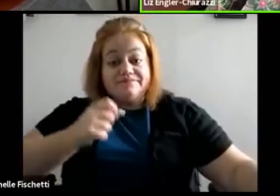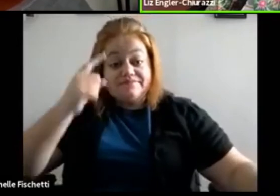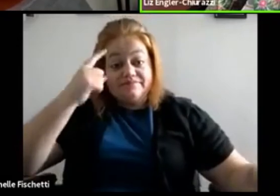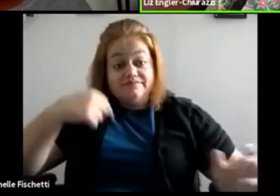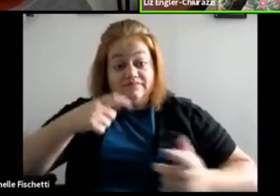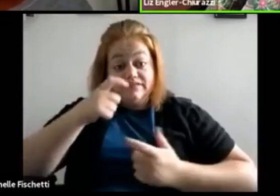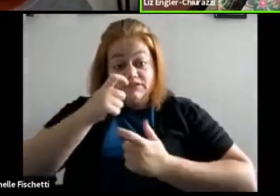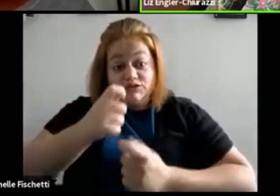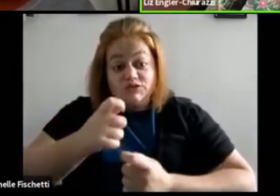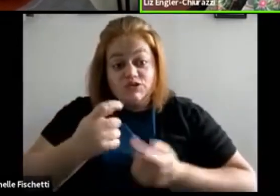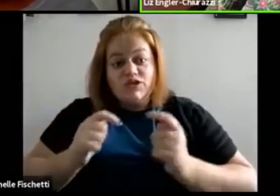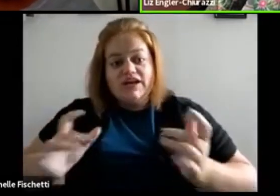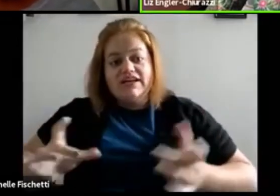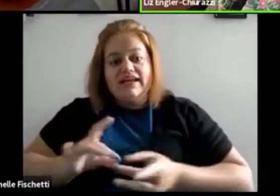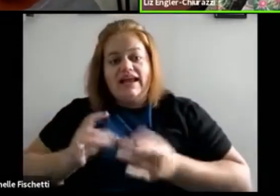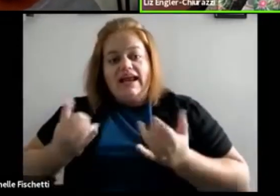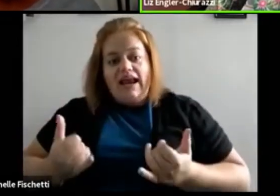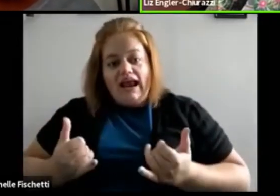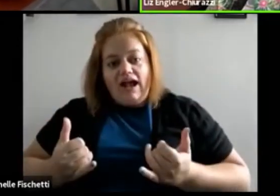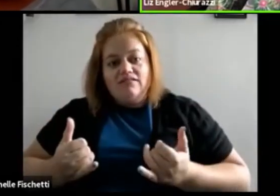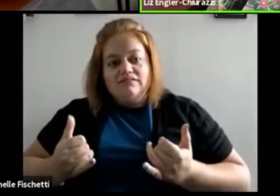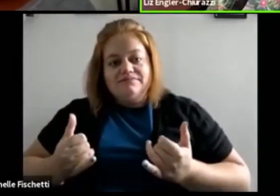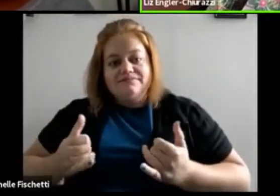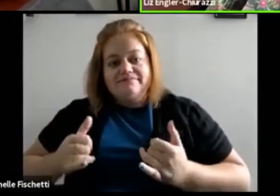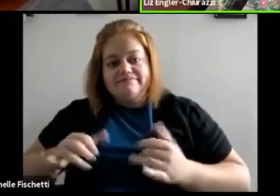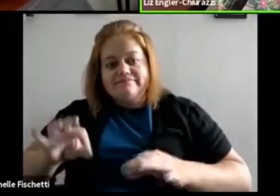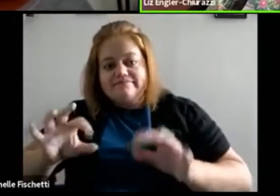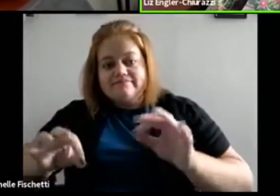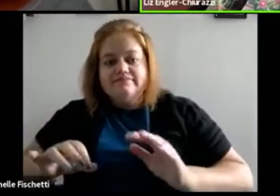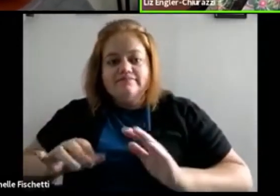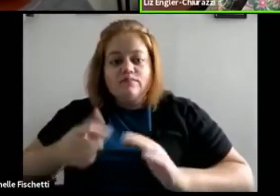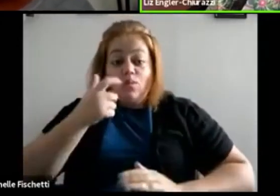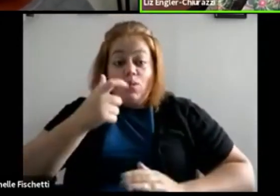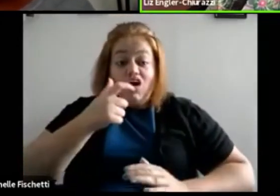can connect with that information so whether it's a YouTube video or a